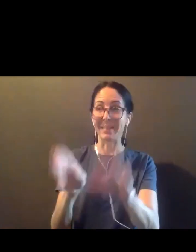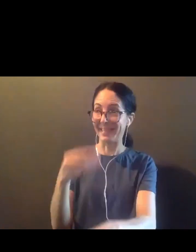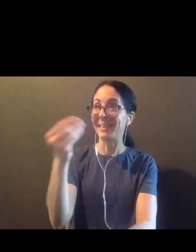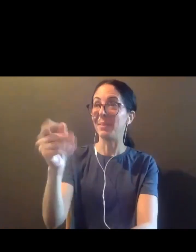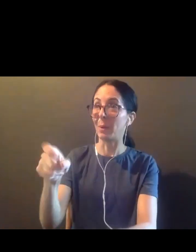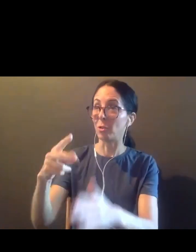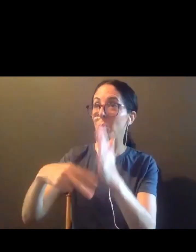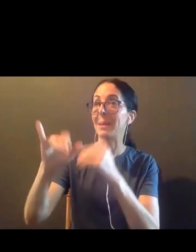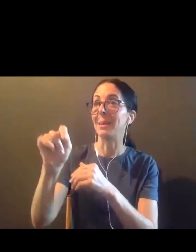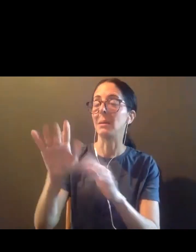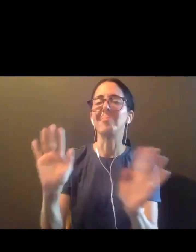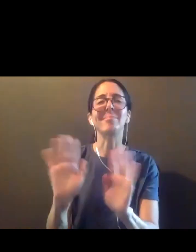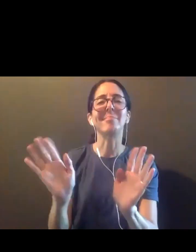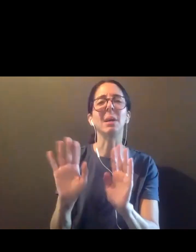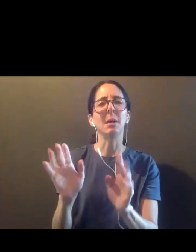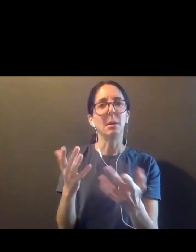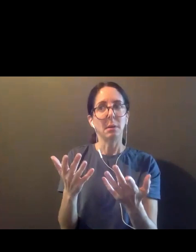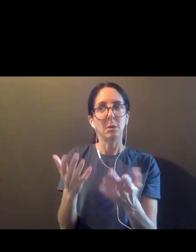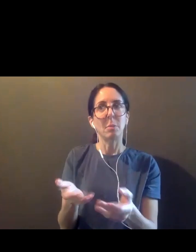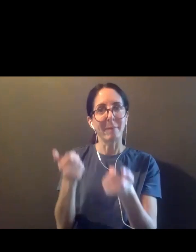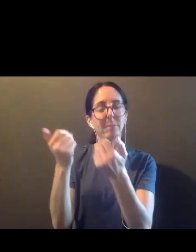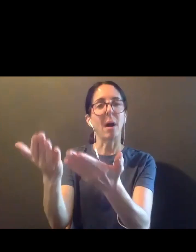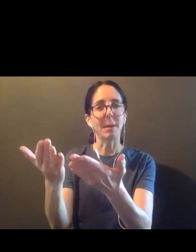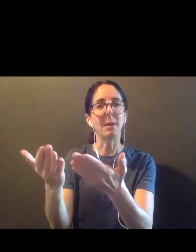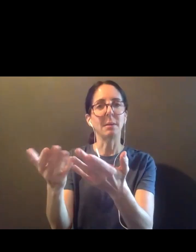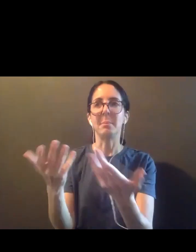You’re providing them with, like, here are the -- here’s the quick win.